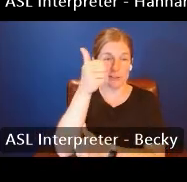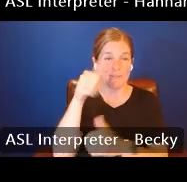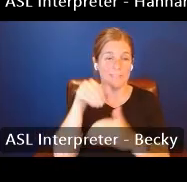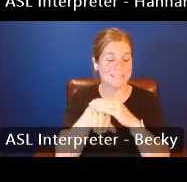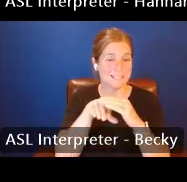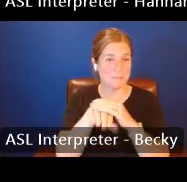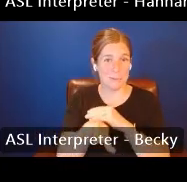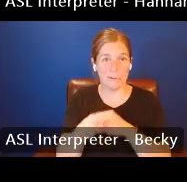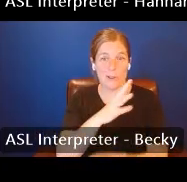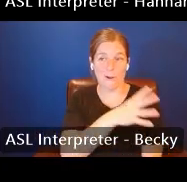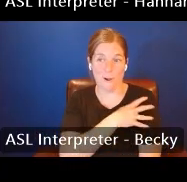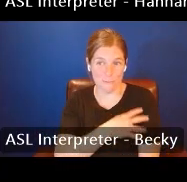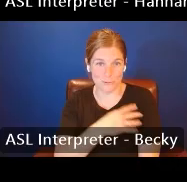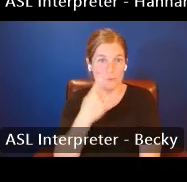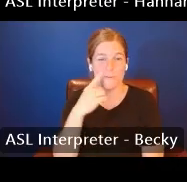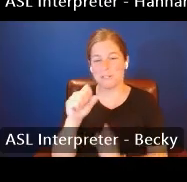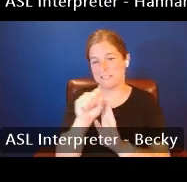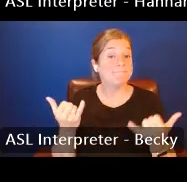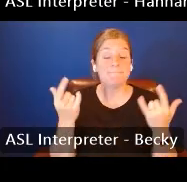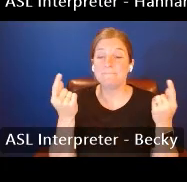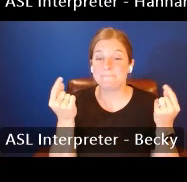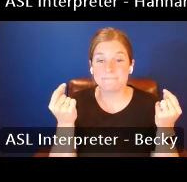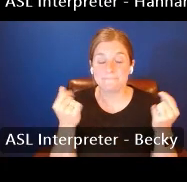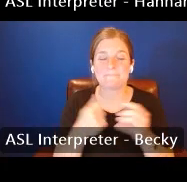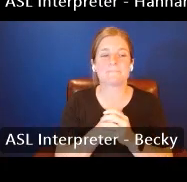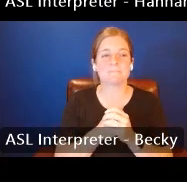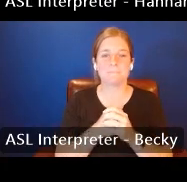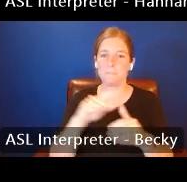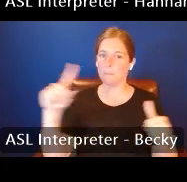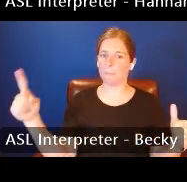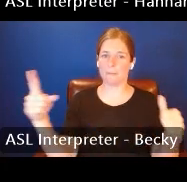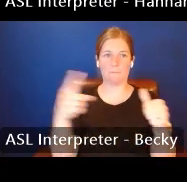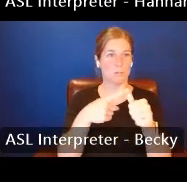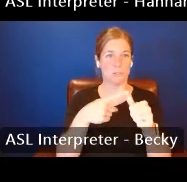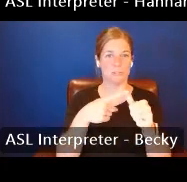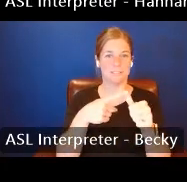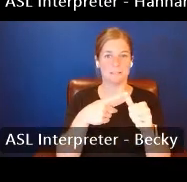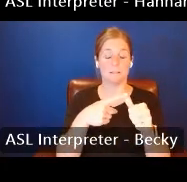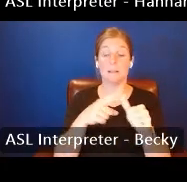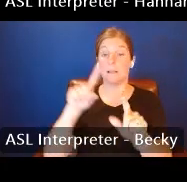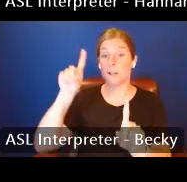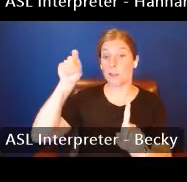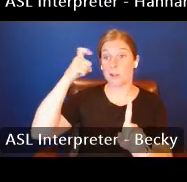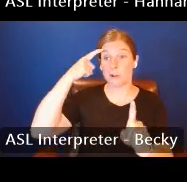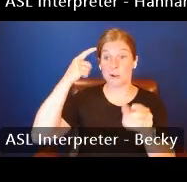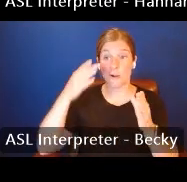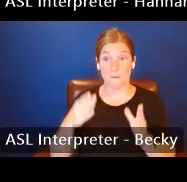And it's my pleasure to welcome you here. First, the governor has recognized